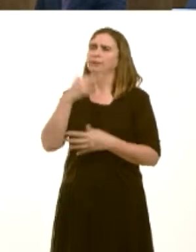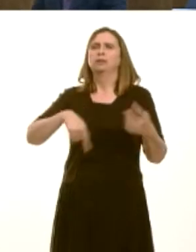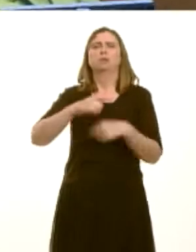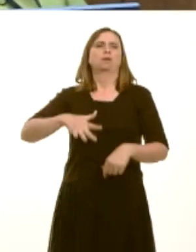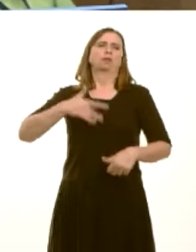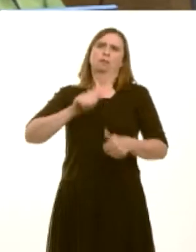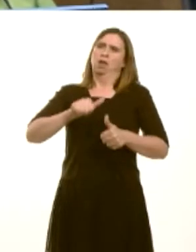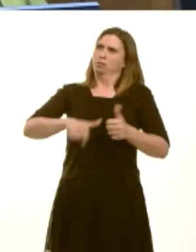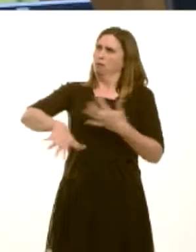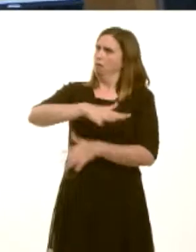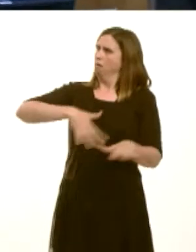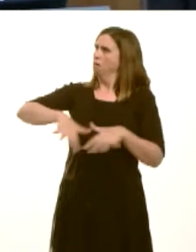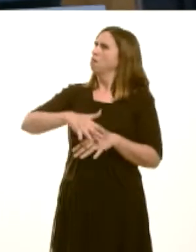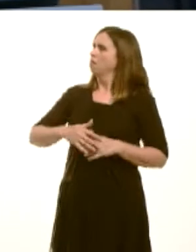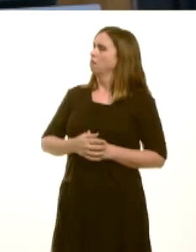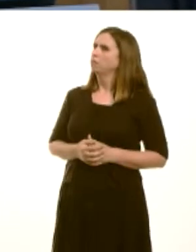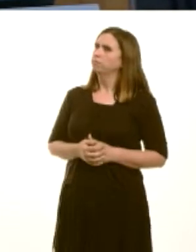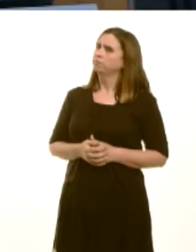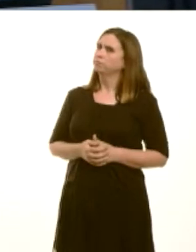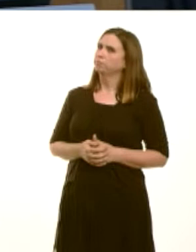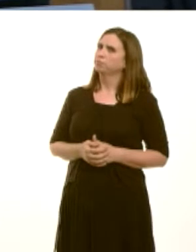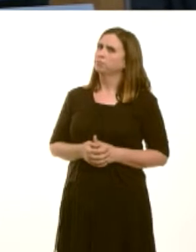Carwyn Jones: The first thing that will happen is that we will no longer have to rely on